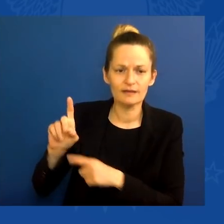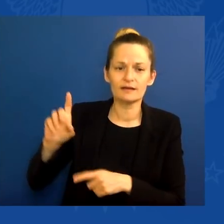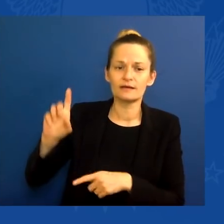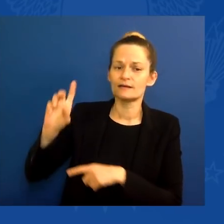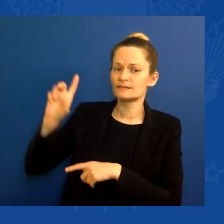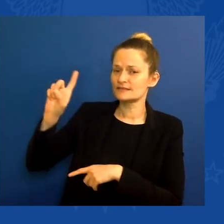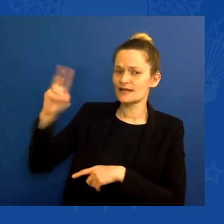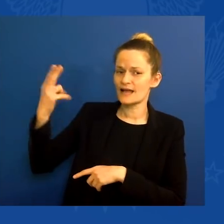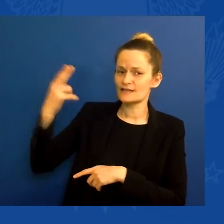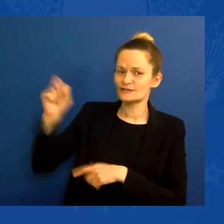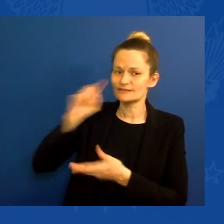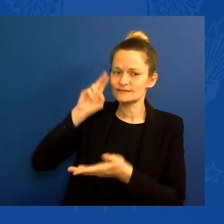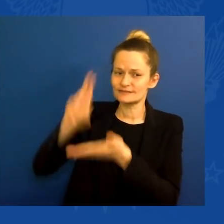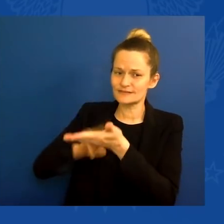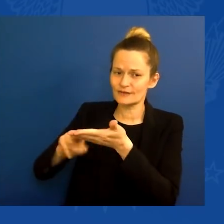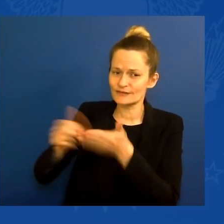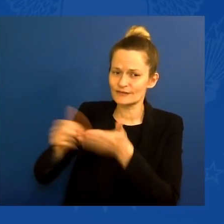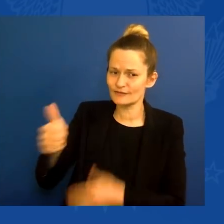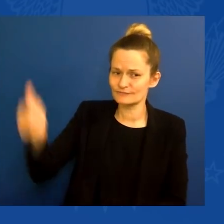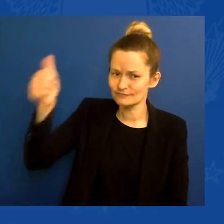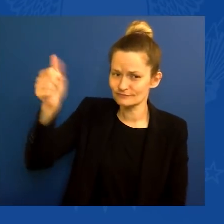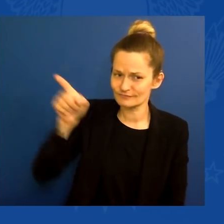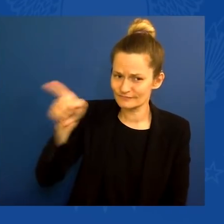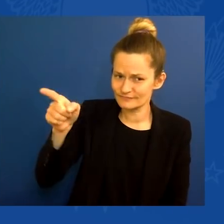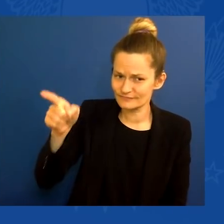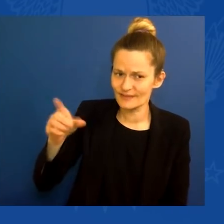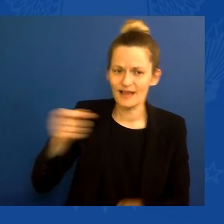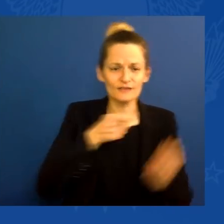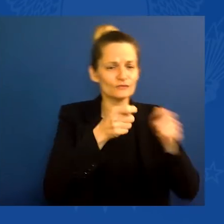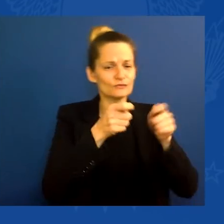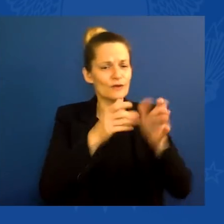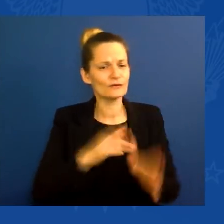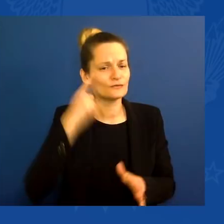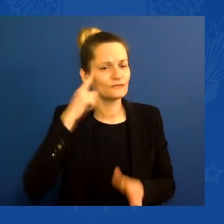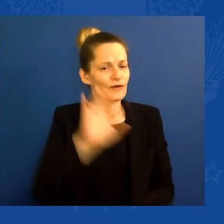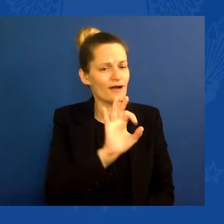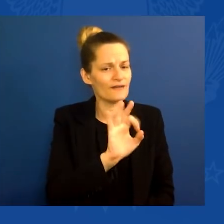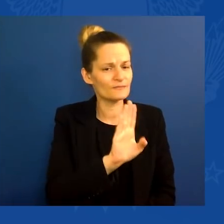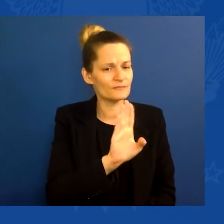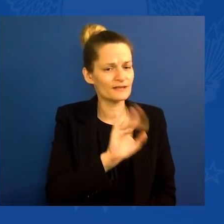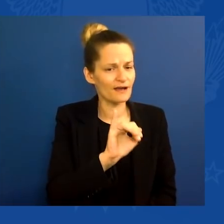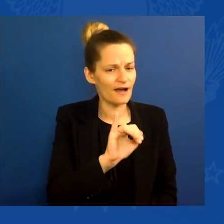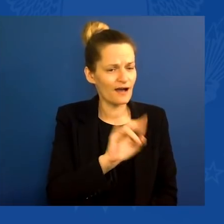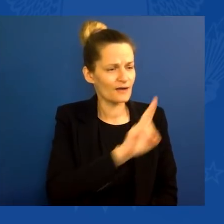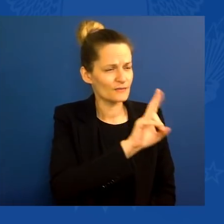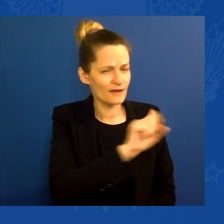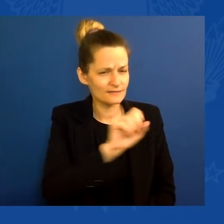and the Directors of the FBI and Secret Service; Alcohol, Tobacco, and Firearms; the U.S. Marshalls Service; U.S. Capitol